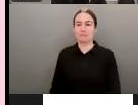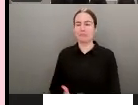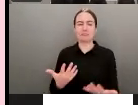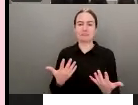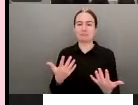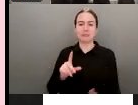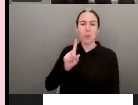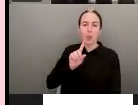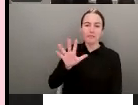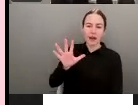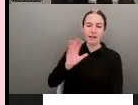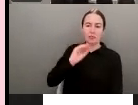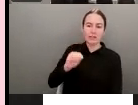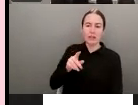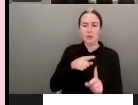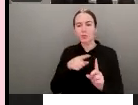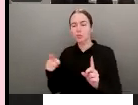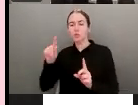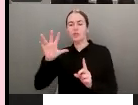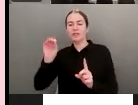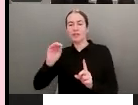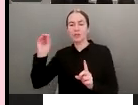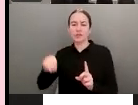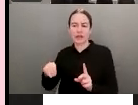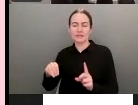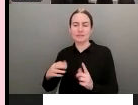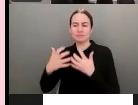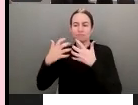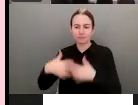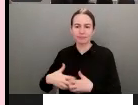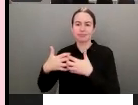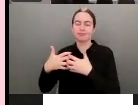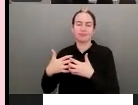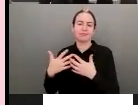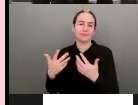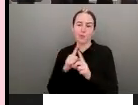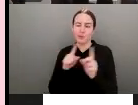50% of the issues with automated testing.